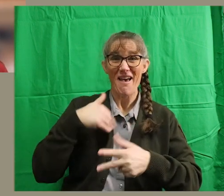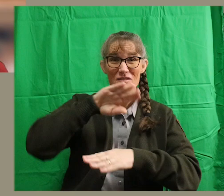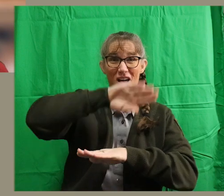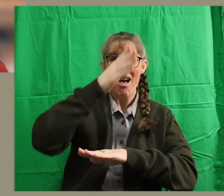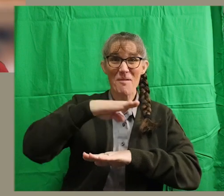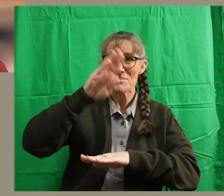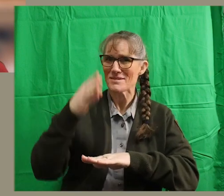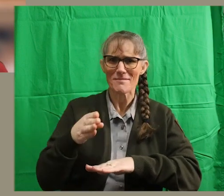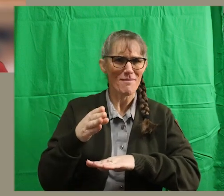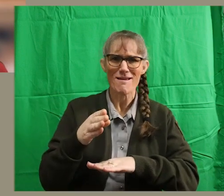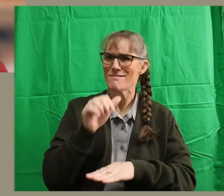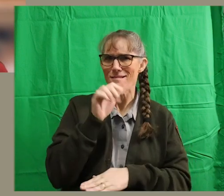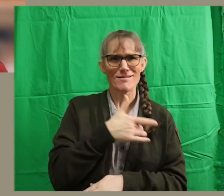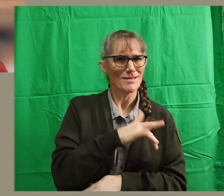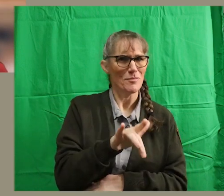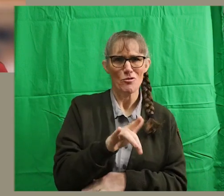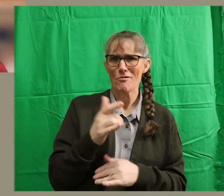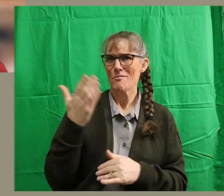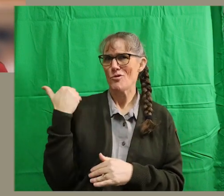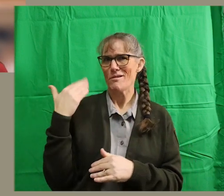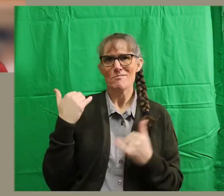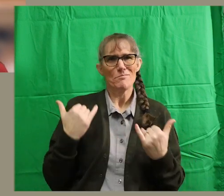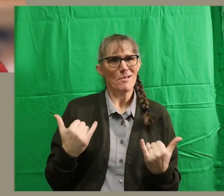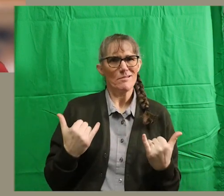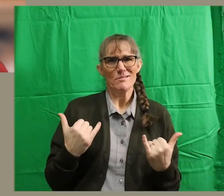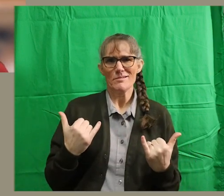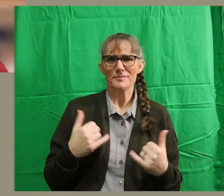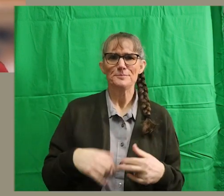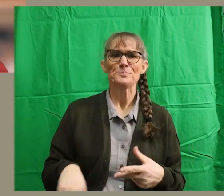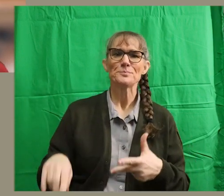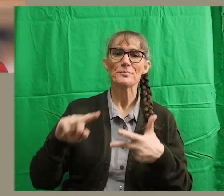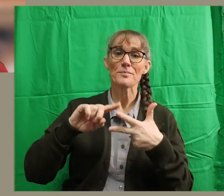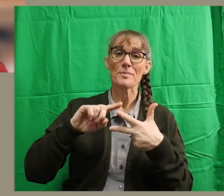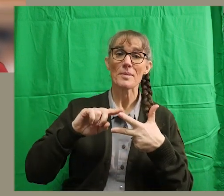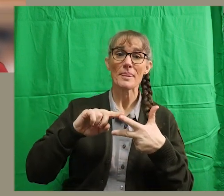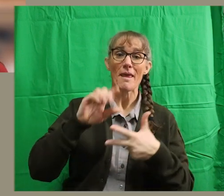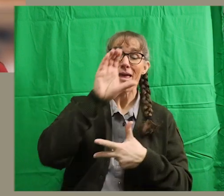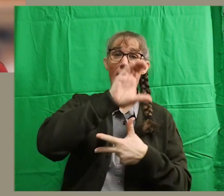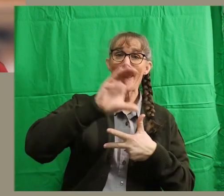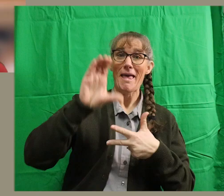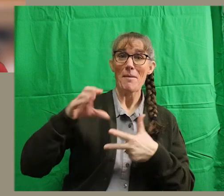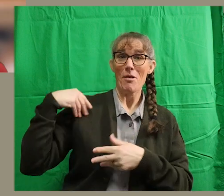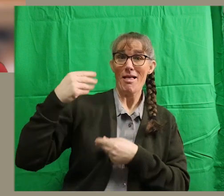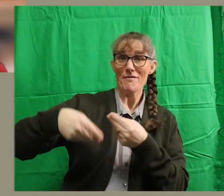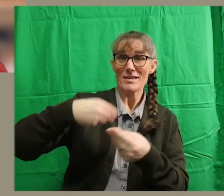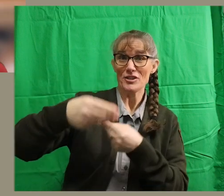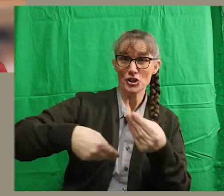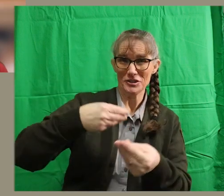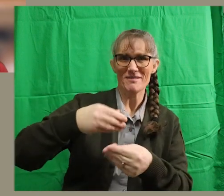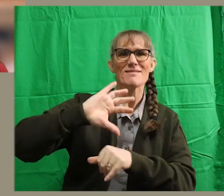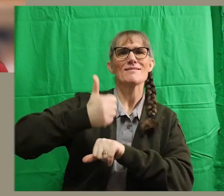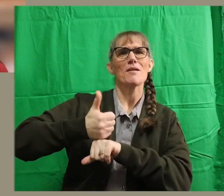norm in Camelids past or present; and that a camel evolutionary history is based in North America;